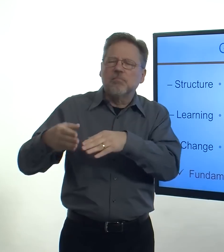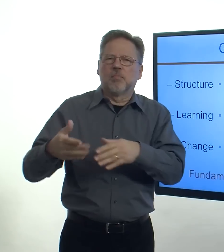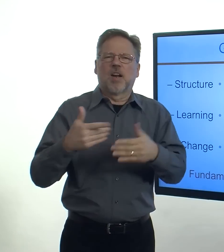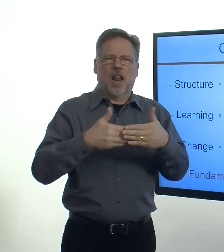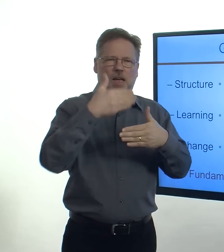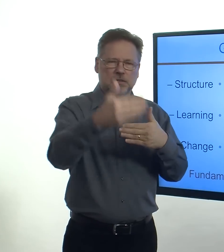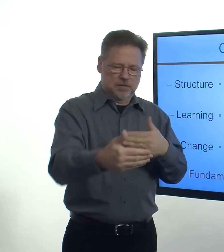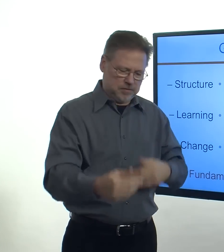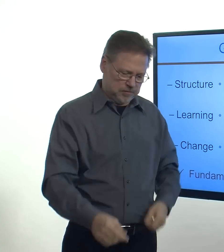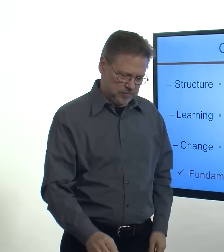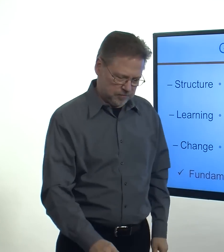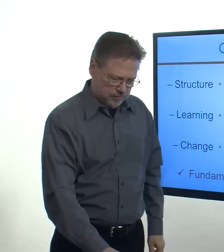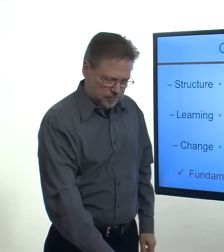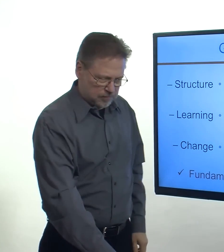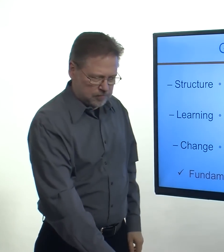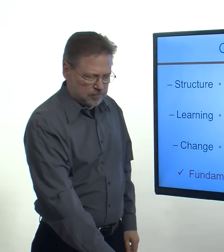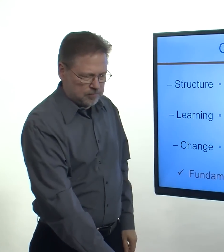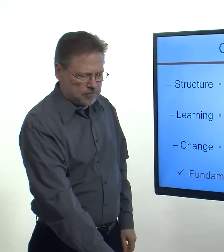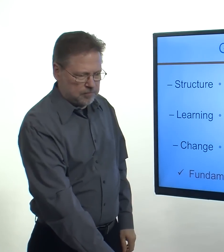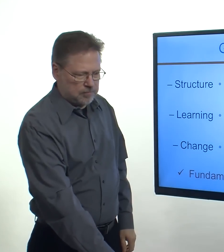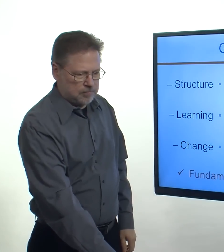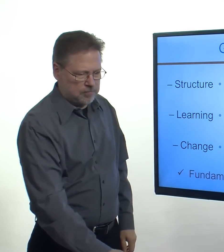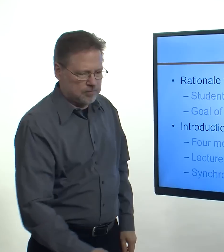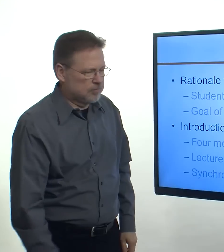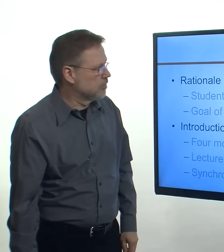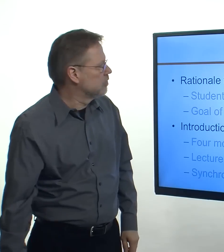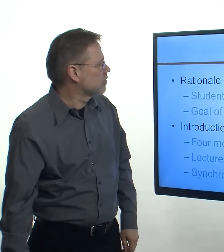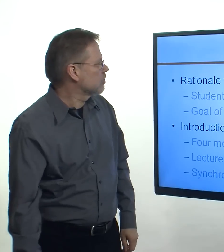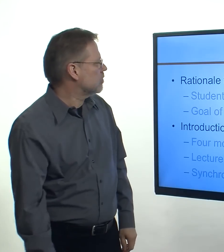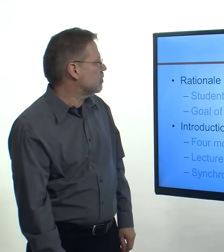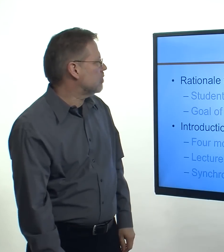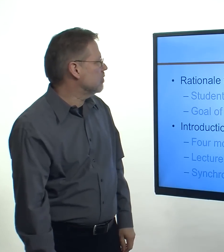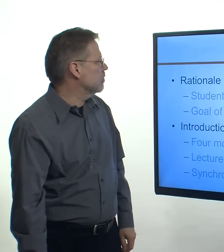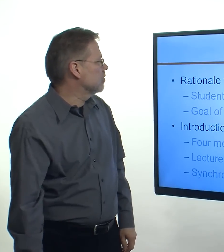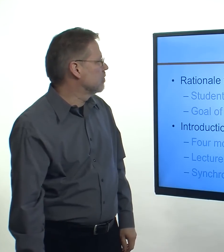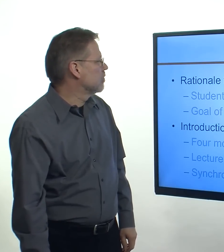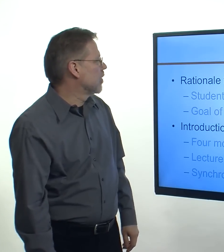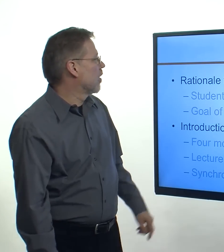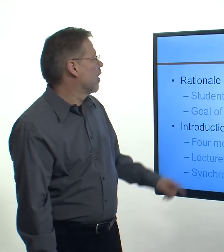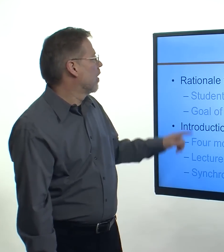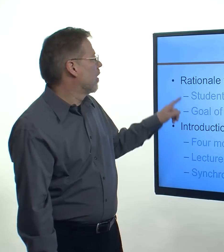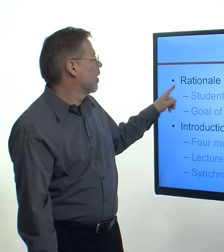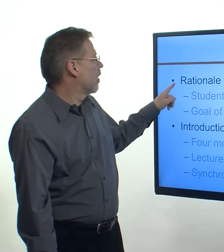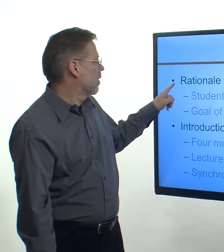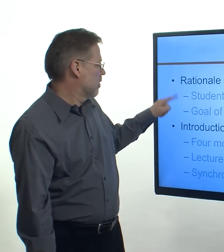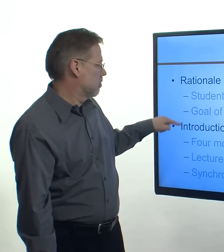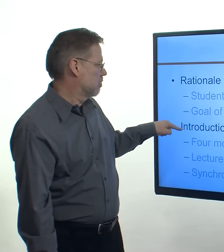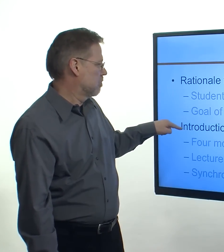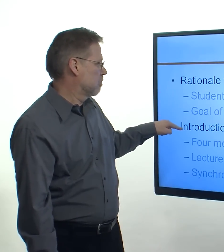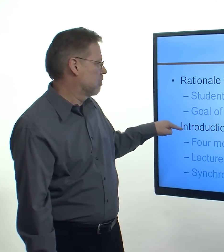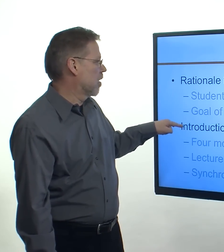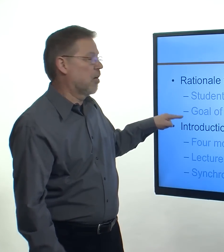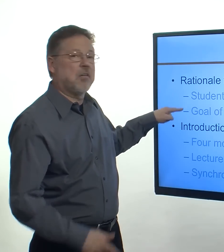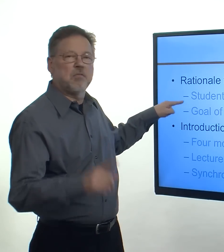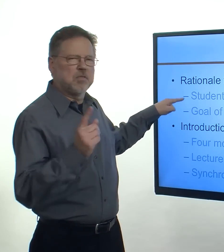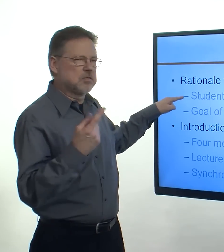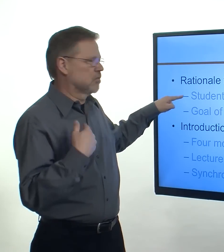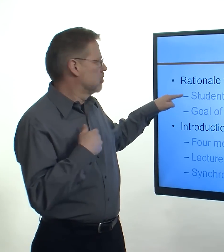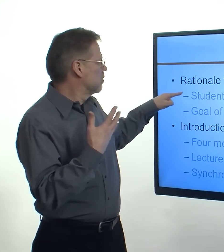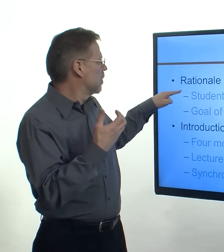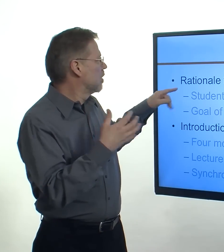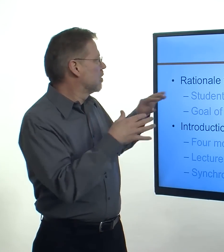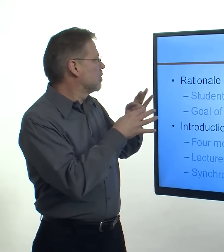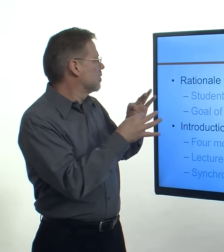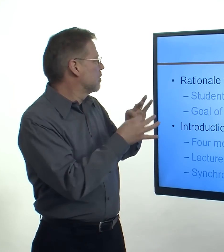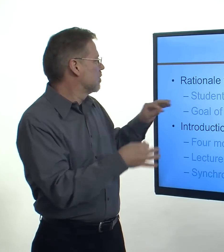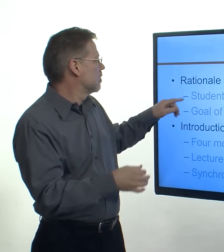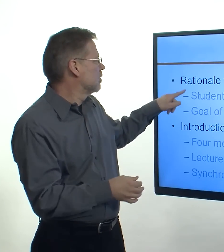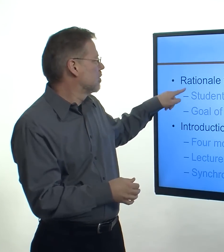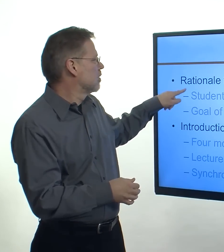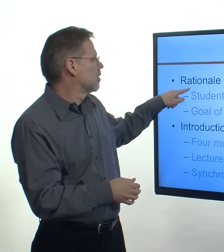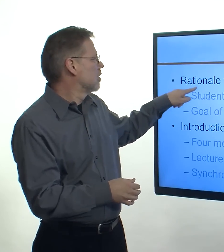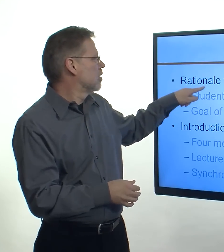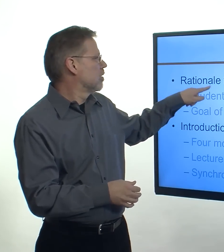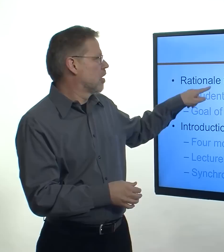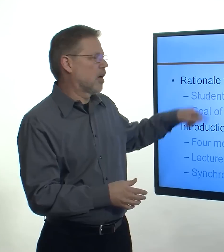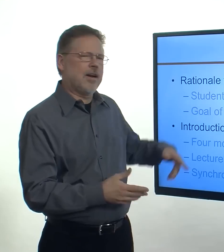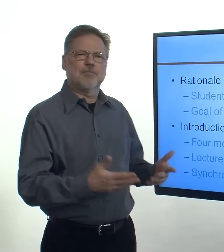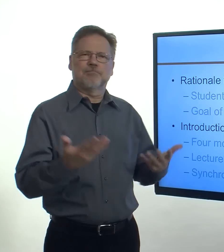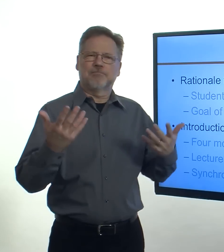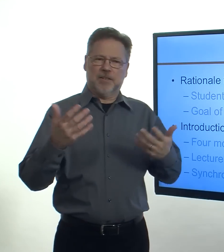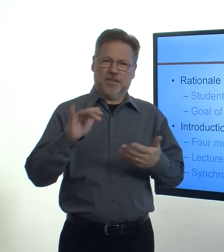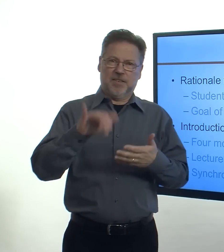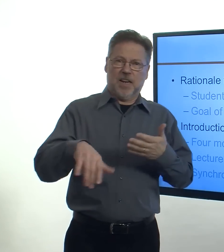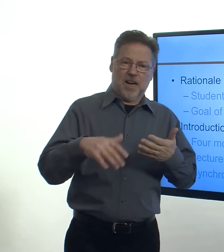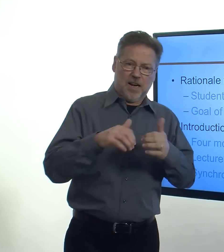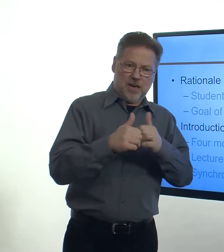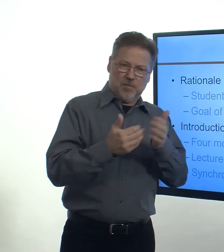course is divided up. First, I’ll talk about the rationale for the course design. We’ve